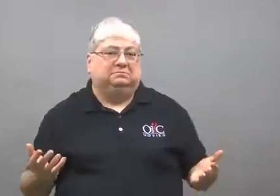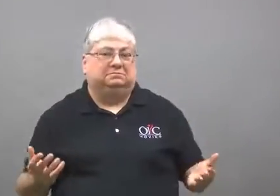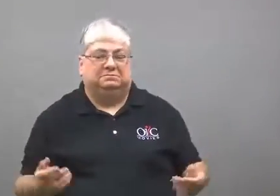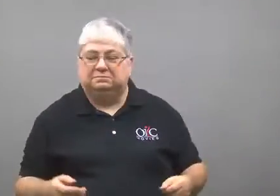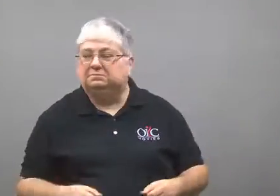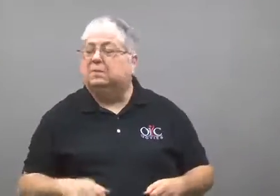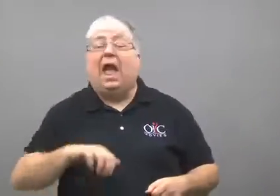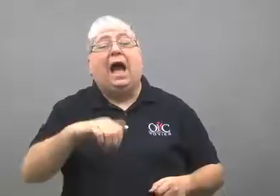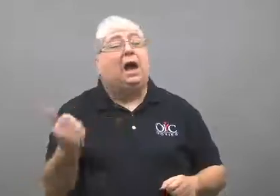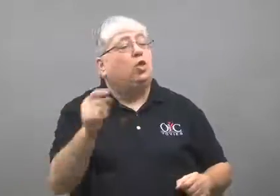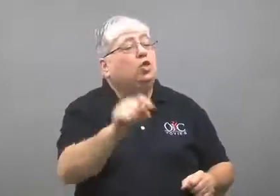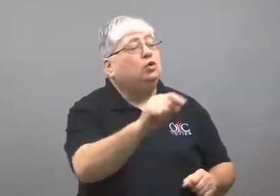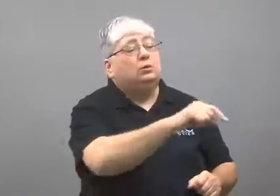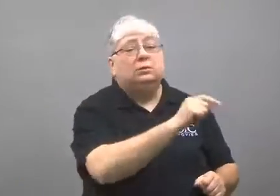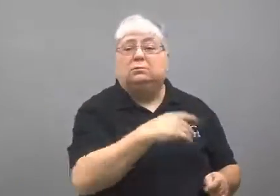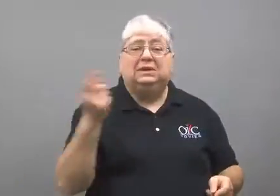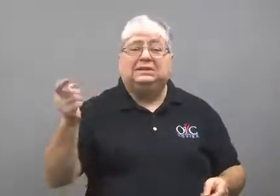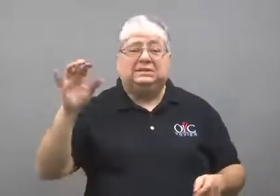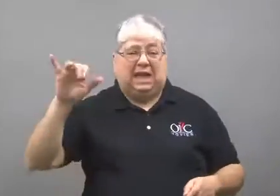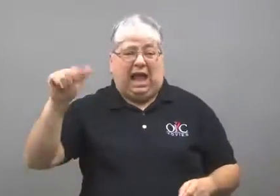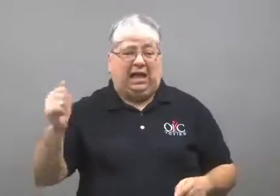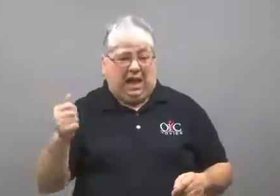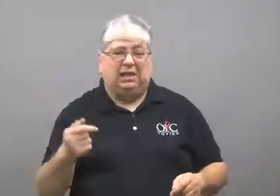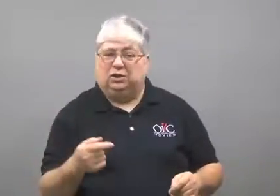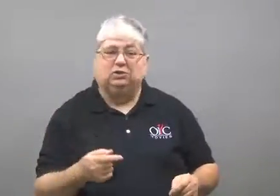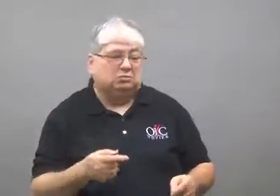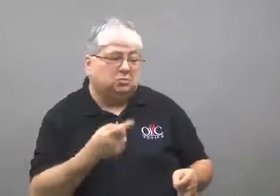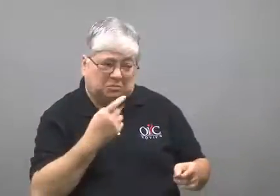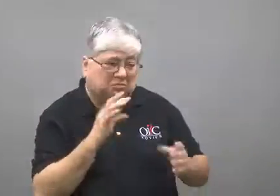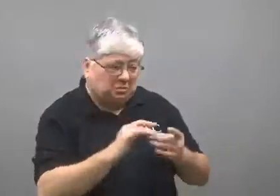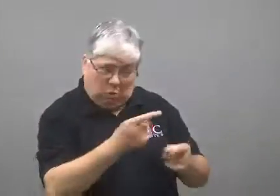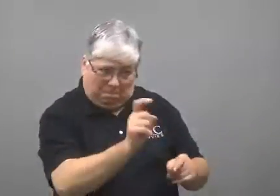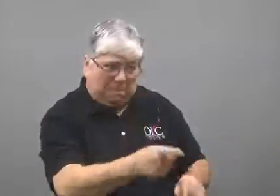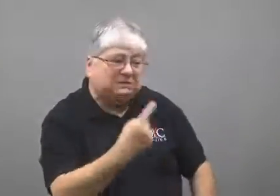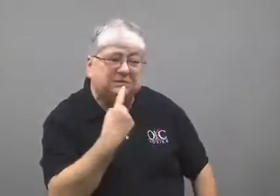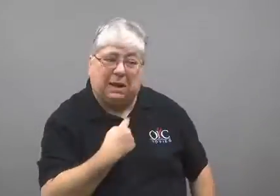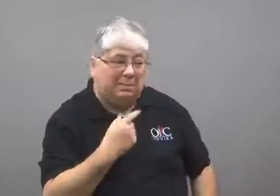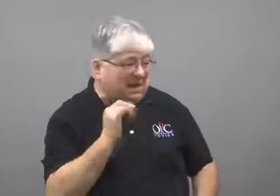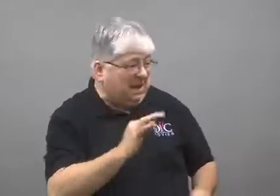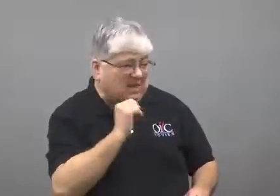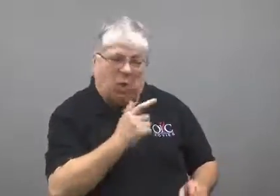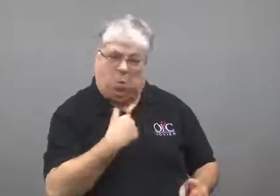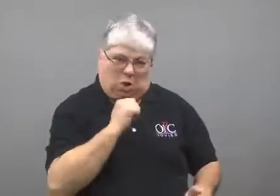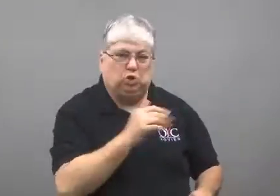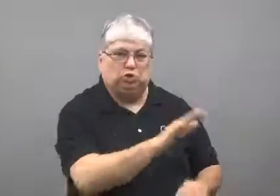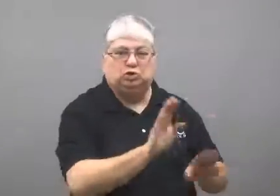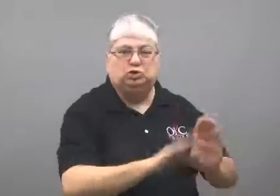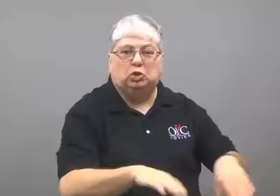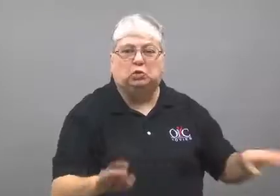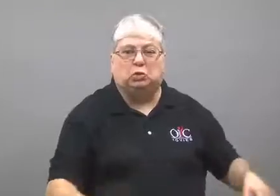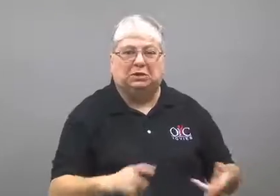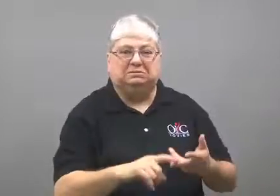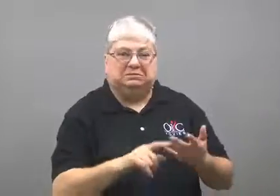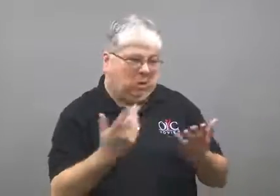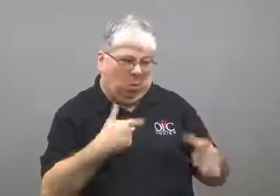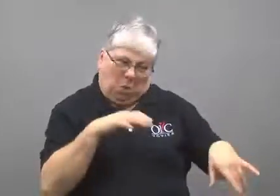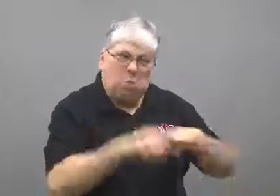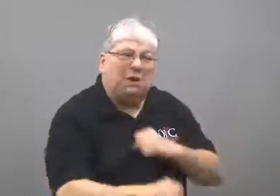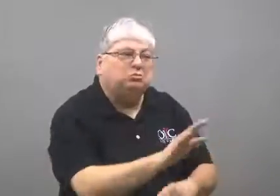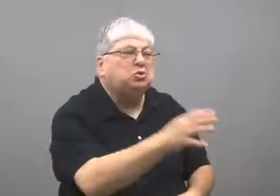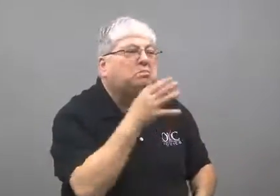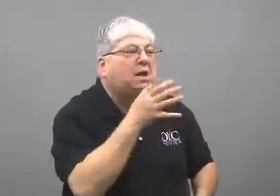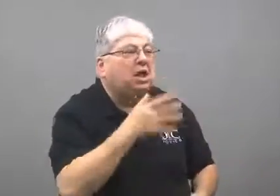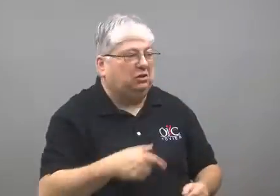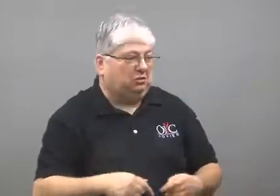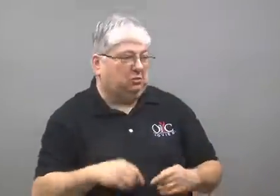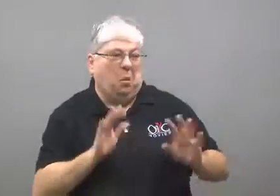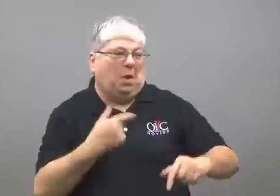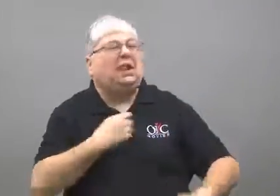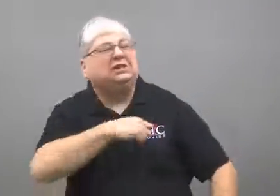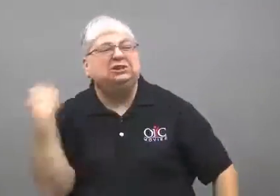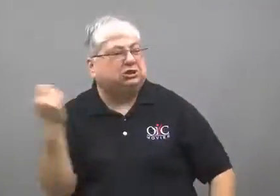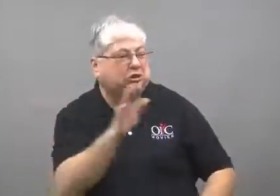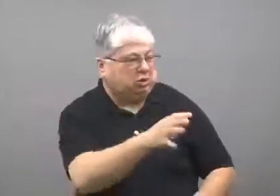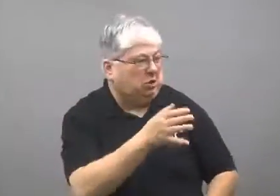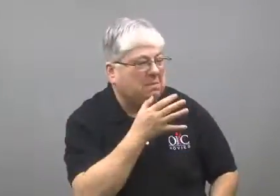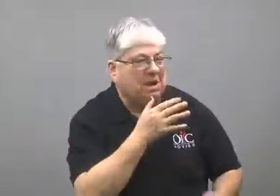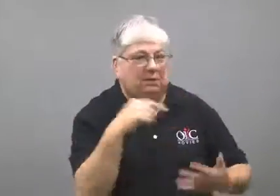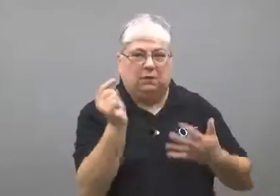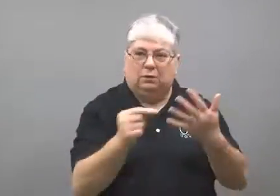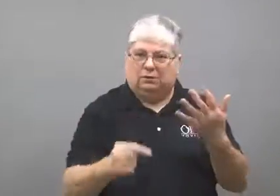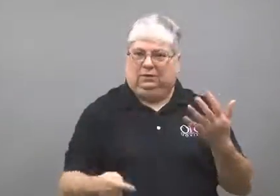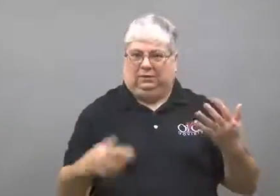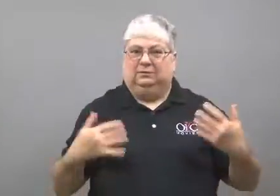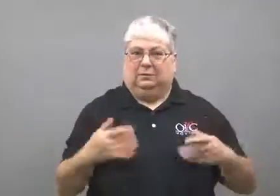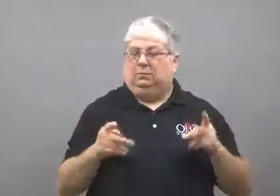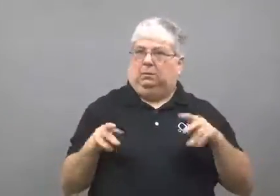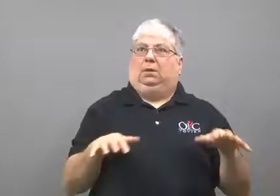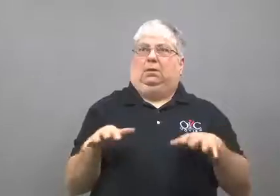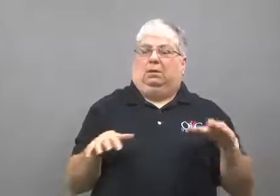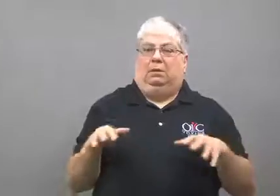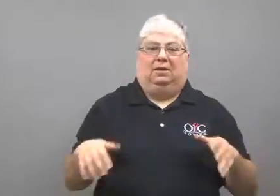In other cases, interrogators threatened to harm the detainees' children,